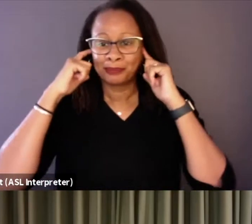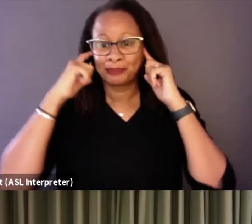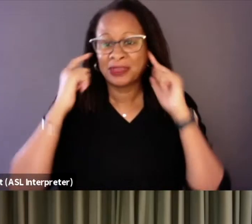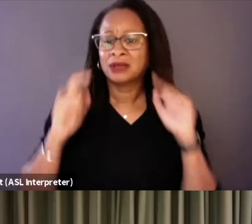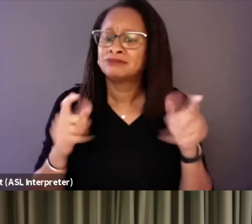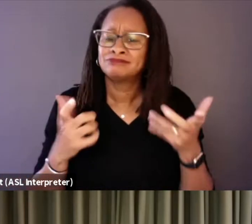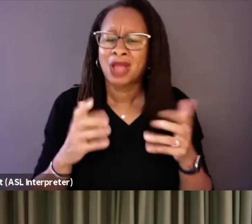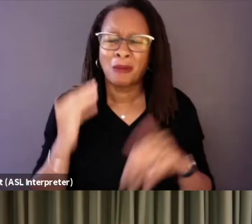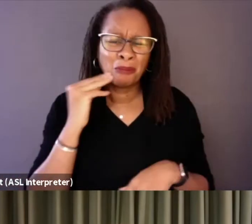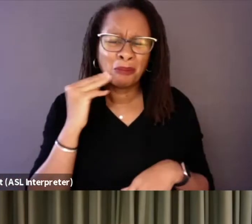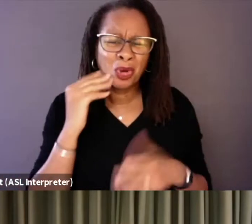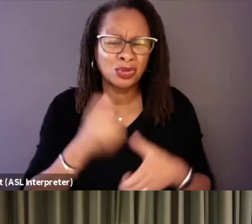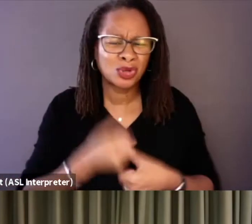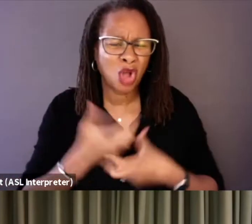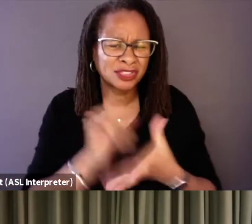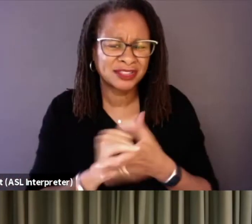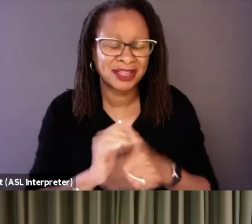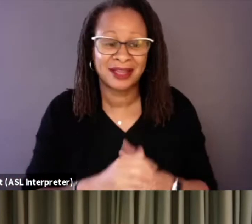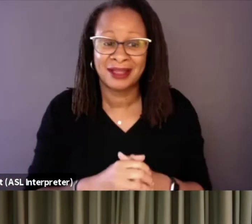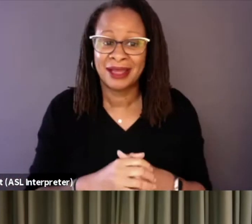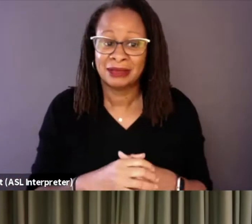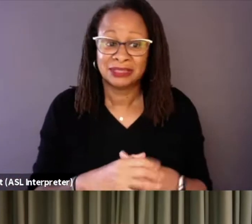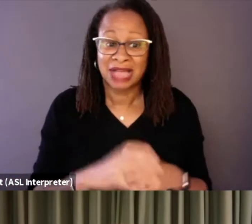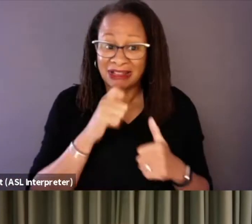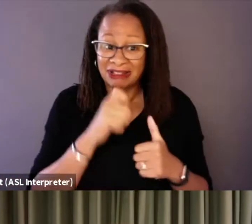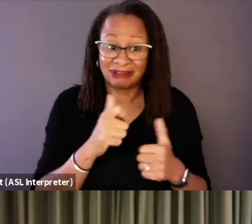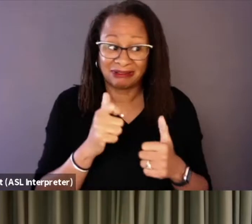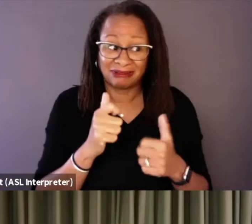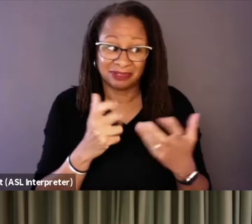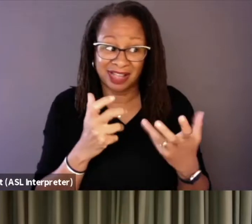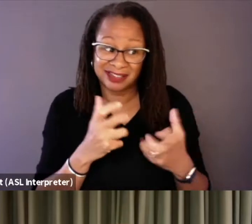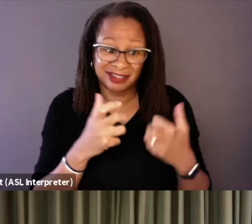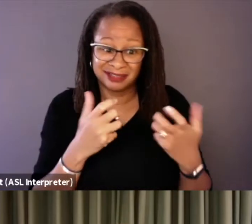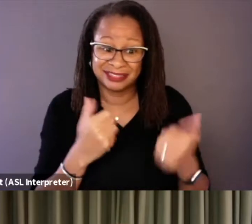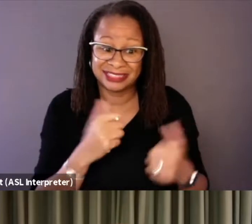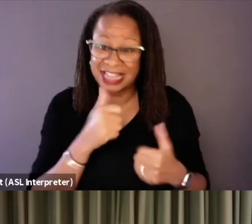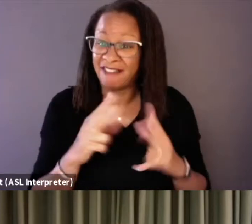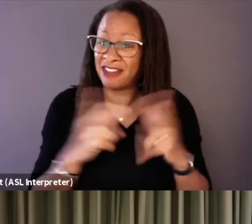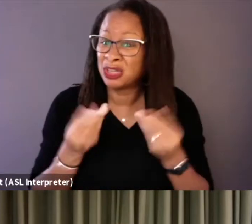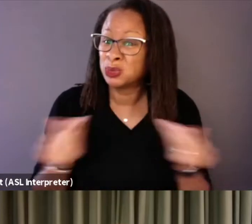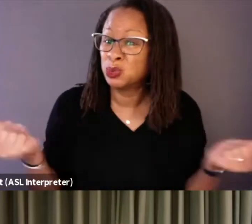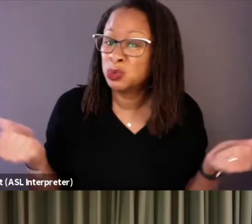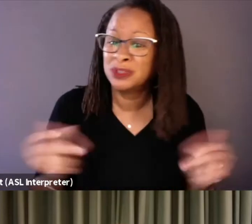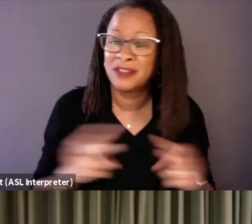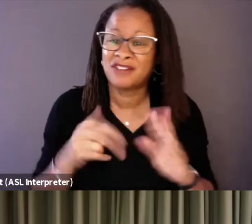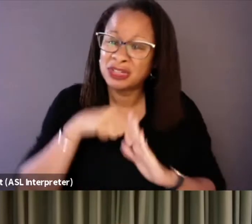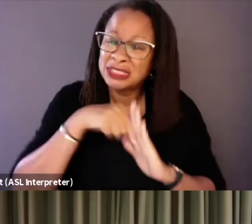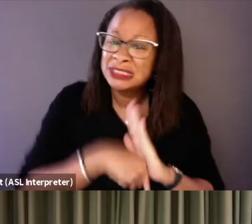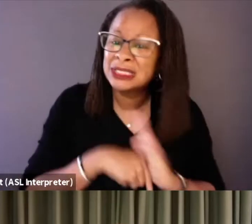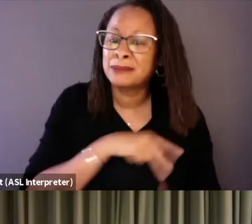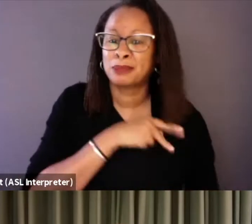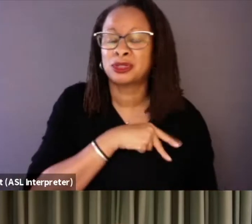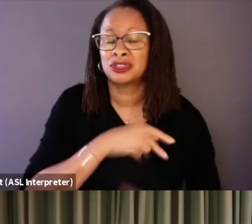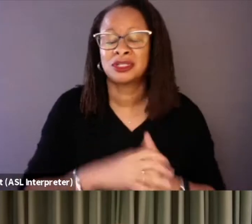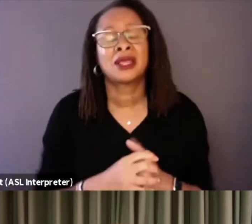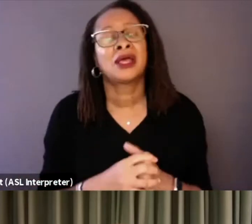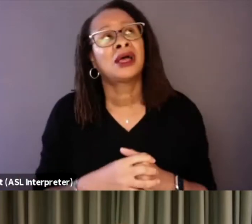a lot of it's not terribly soothing, a lot of its range fuller is very deeply personal. How did that make you feel? How did it change your mood for the day?